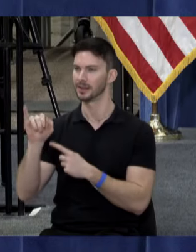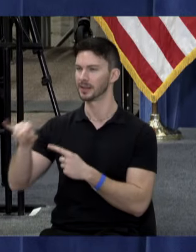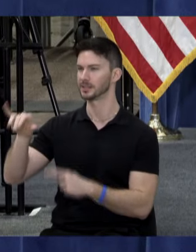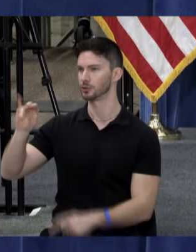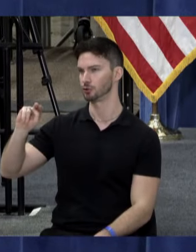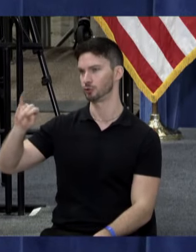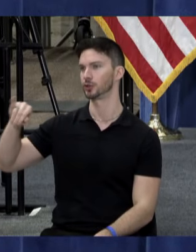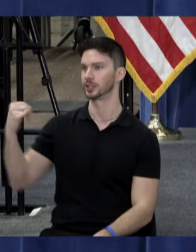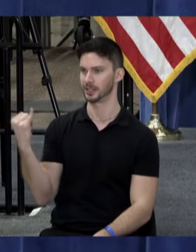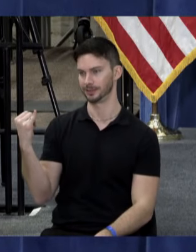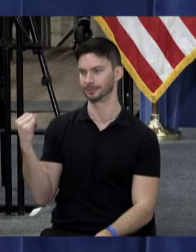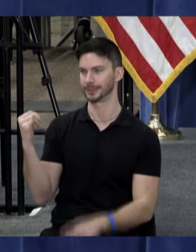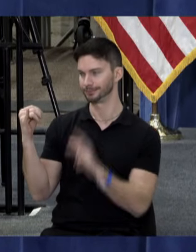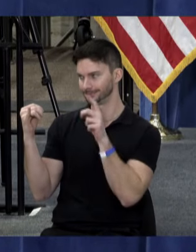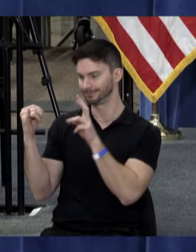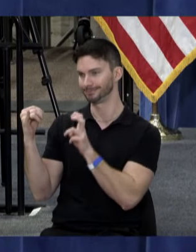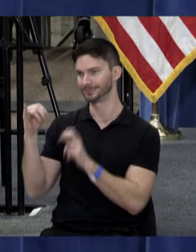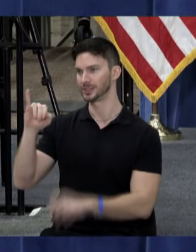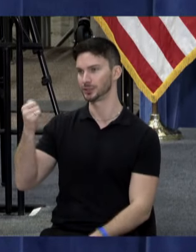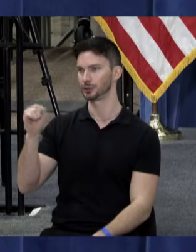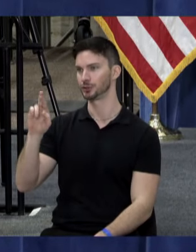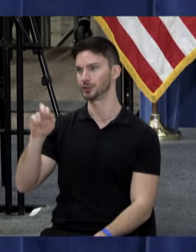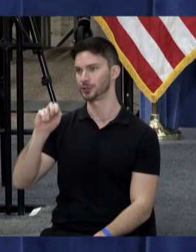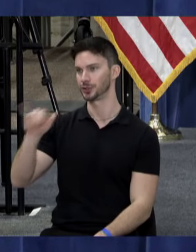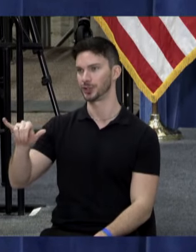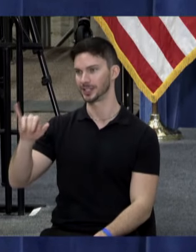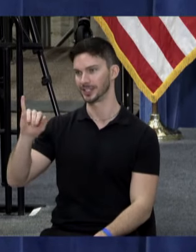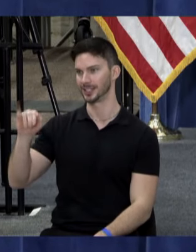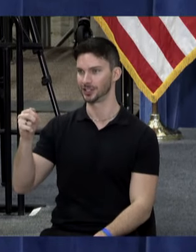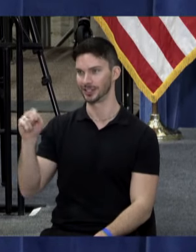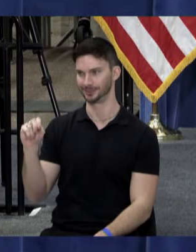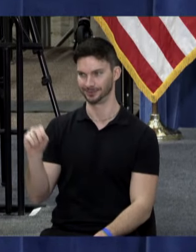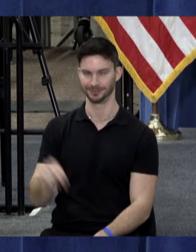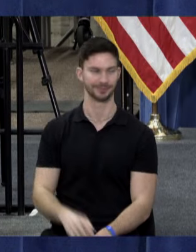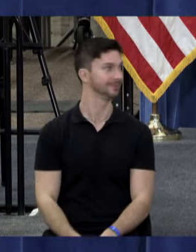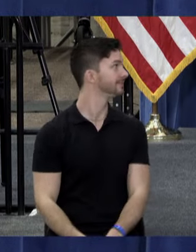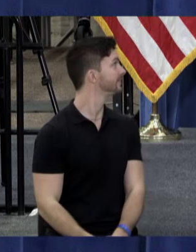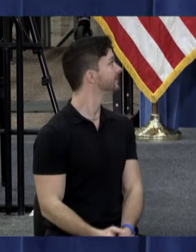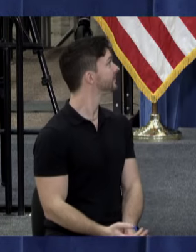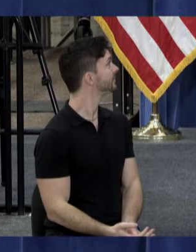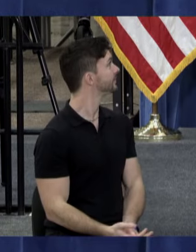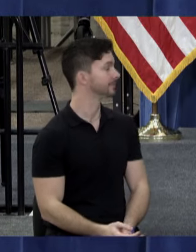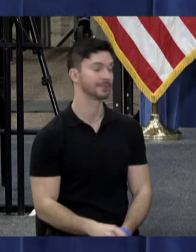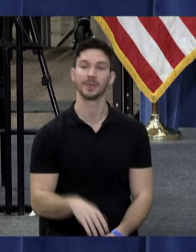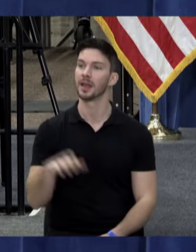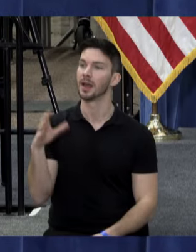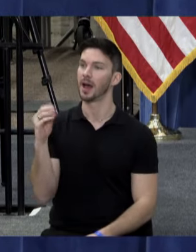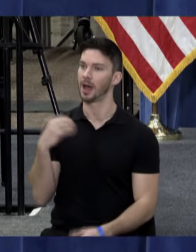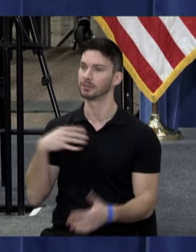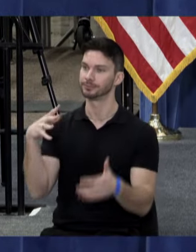the Jersey Jean. I was active in many sports and also got another nickname,